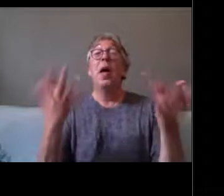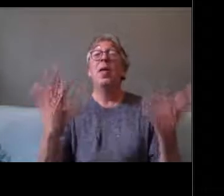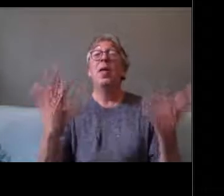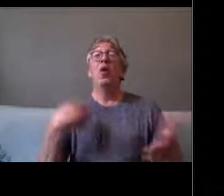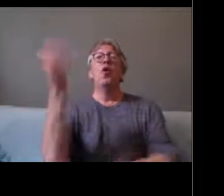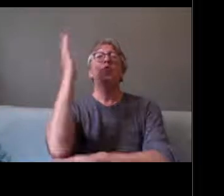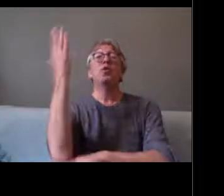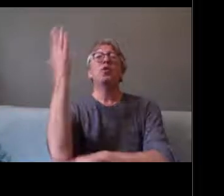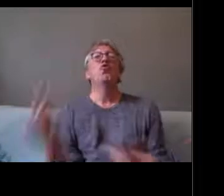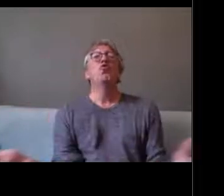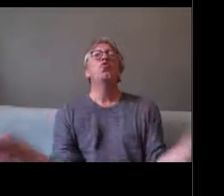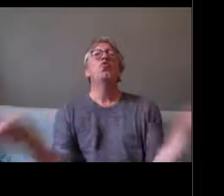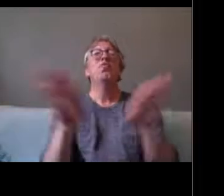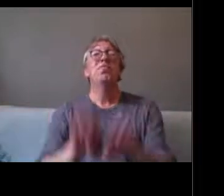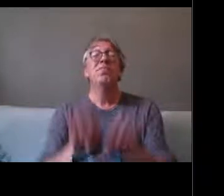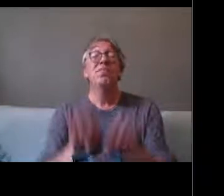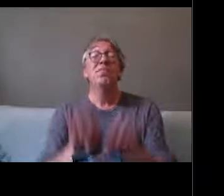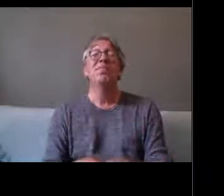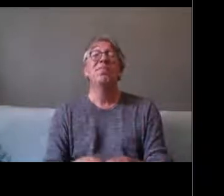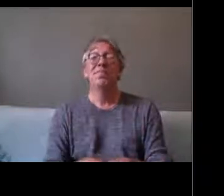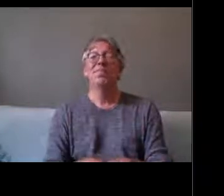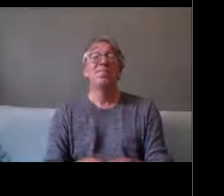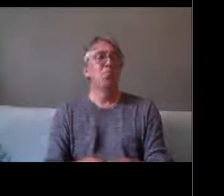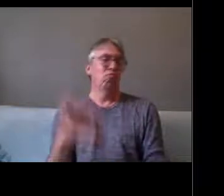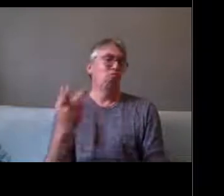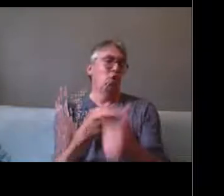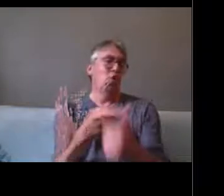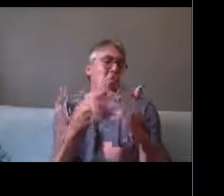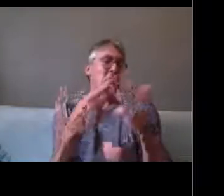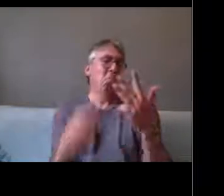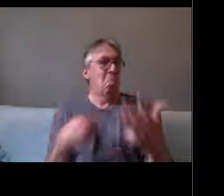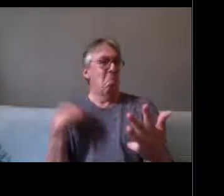sharing some of the recommendations and key learnings of the process